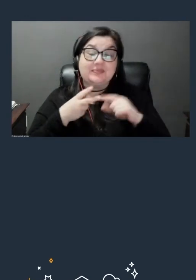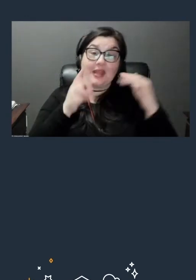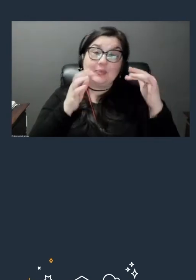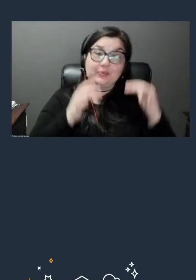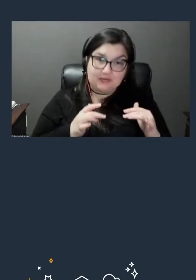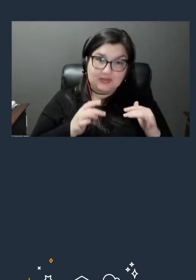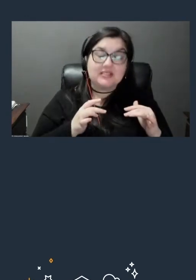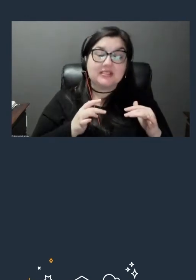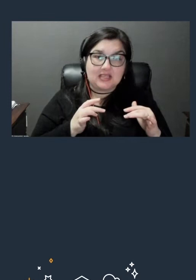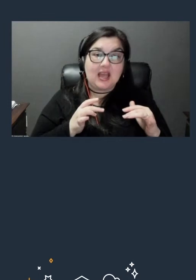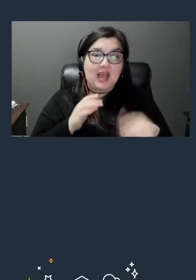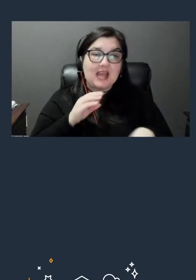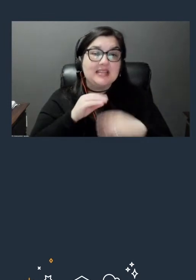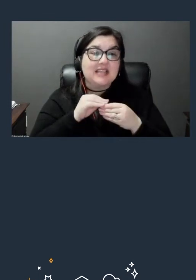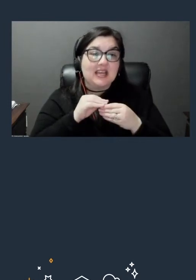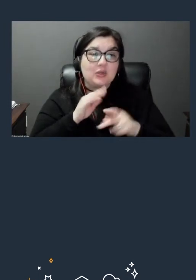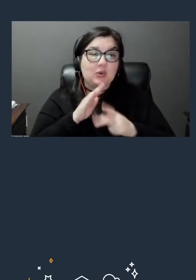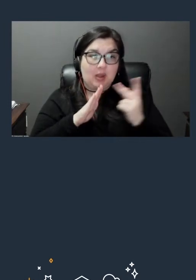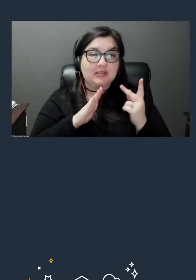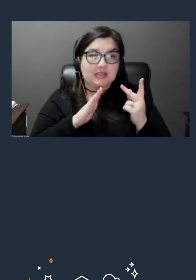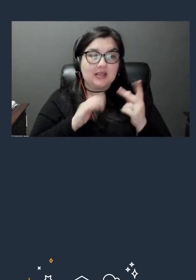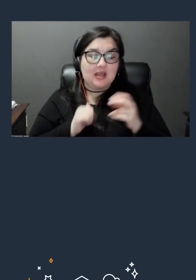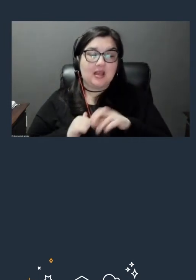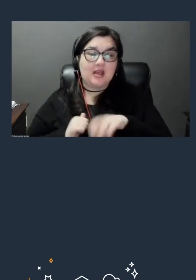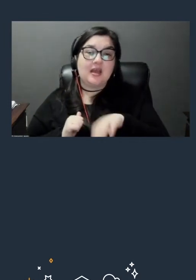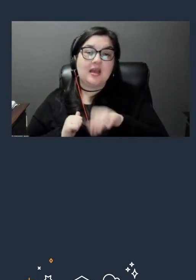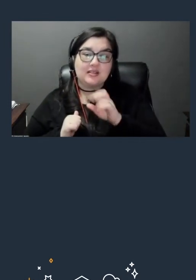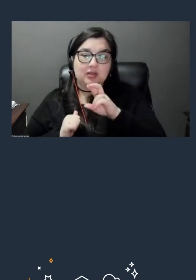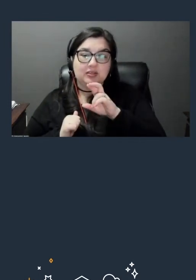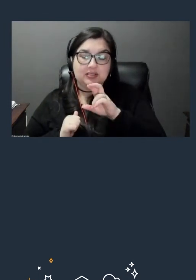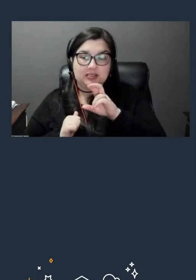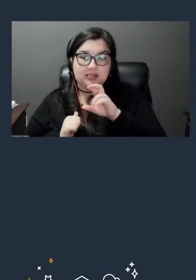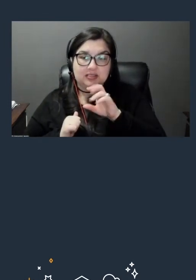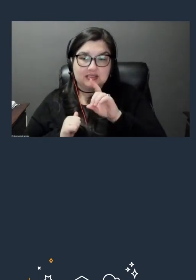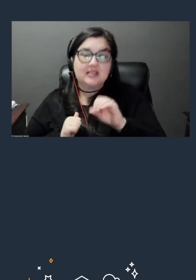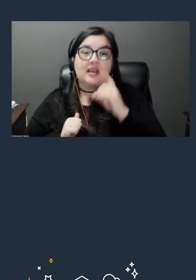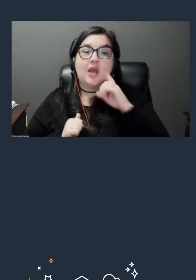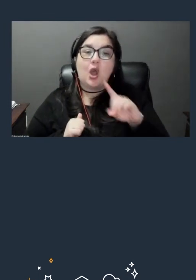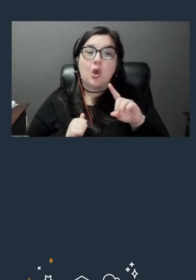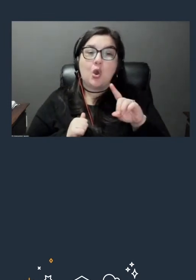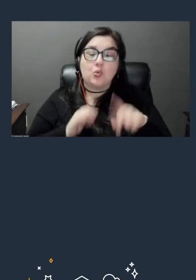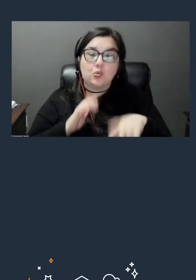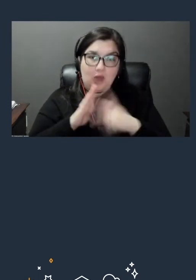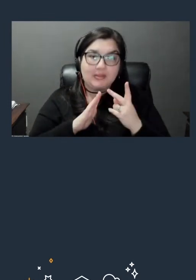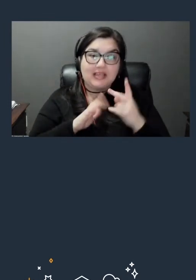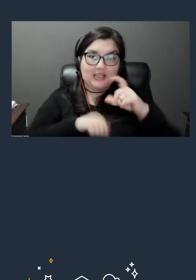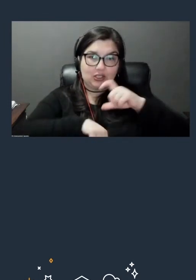I'm gonna select RDC in this case, or replication time control. You'll notice that the metrics and notifications